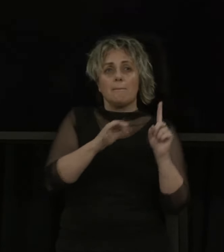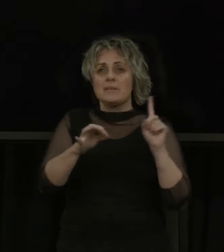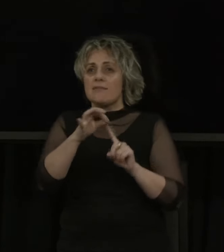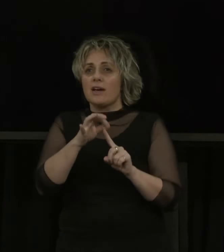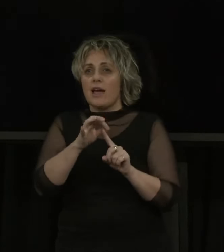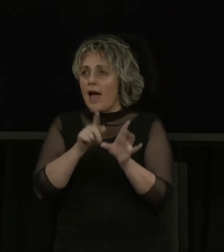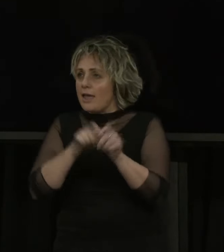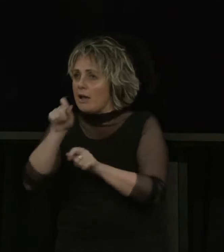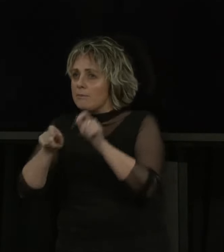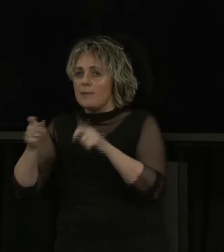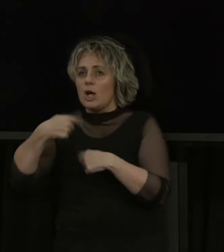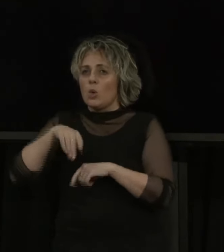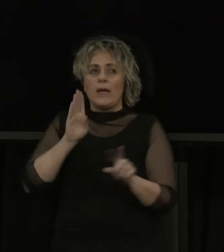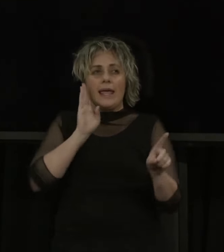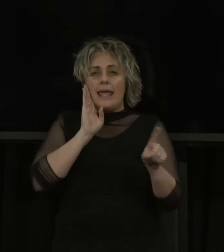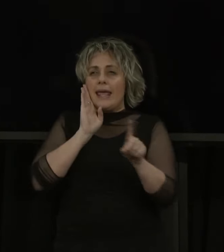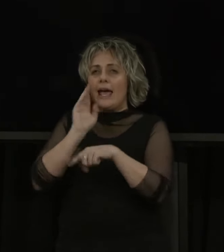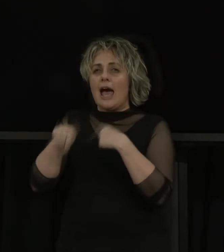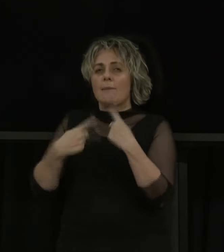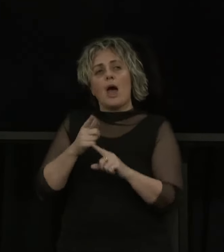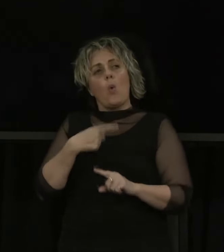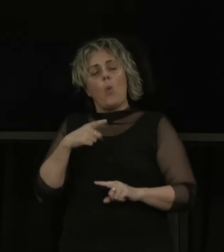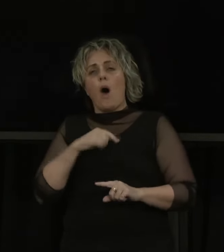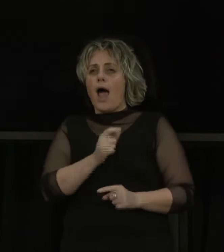vaccine works and is safe. In conversation we had with a